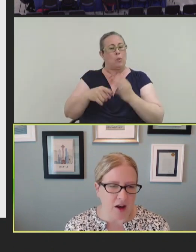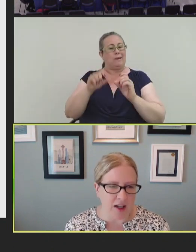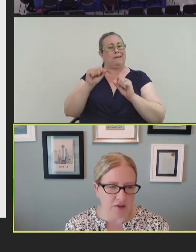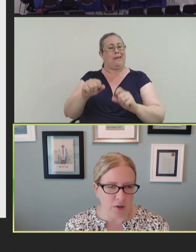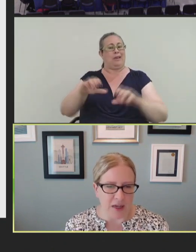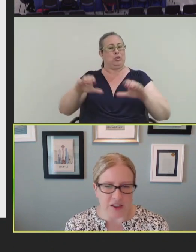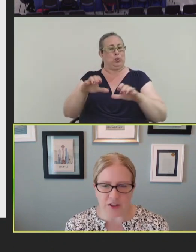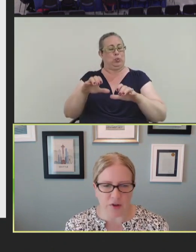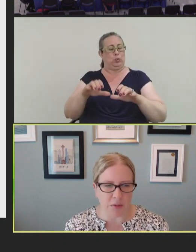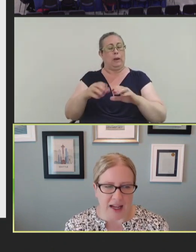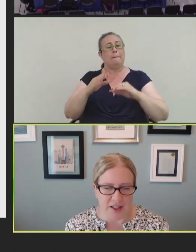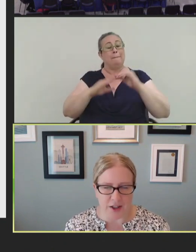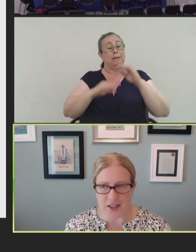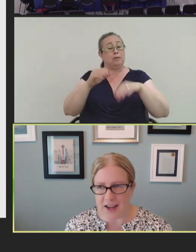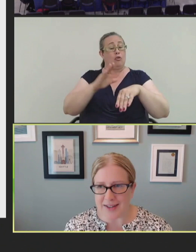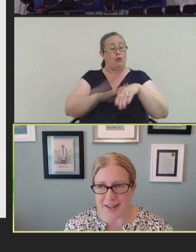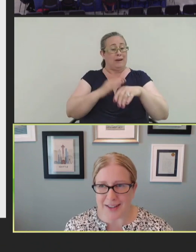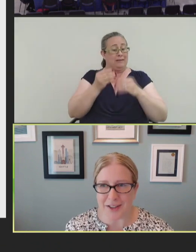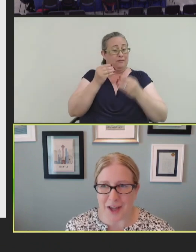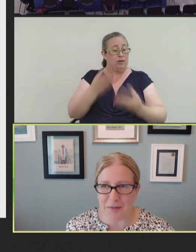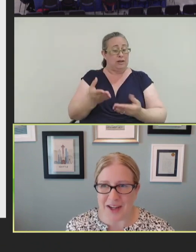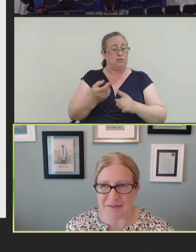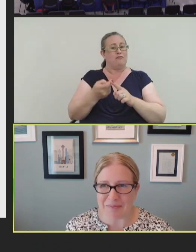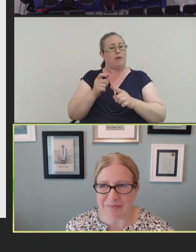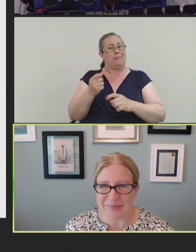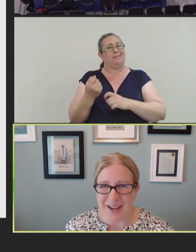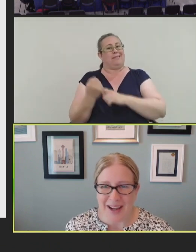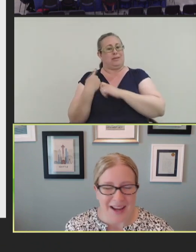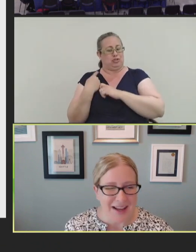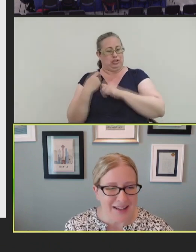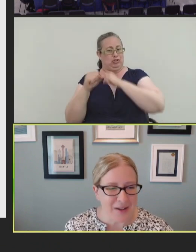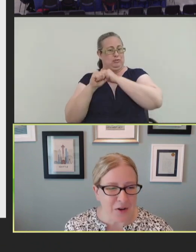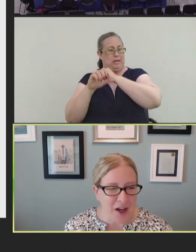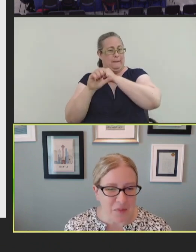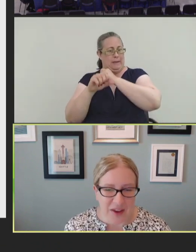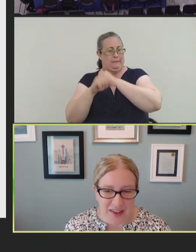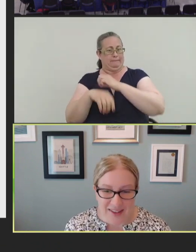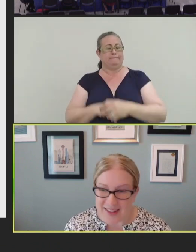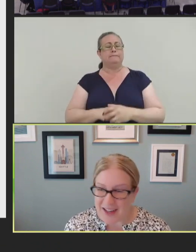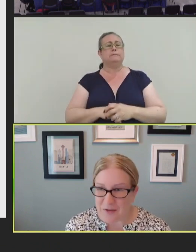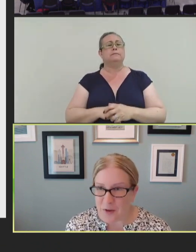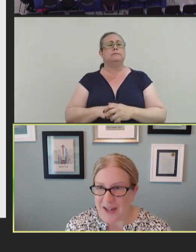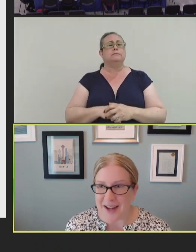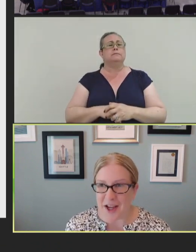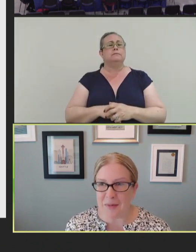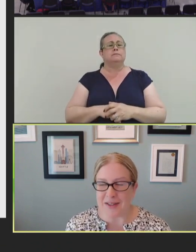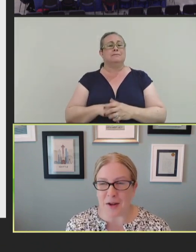on information from last year's vaccination campaign. So, that's it for my time. And so,